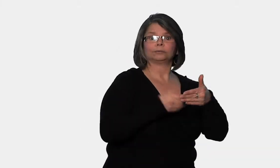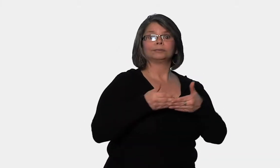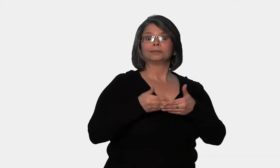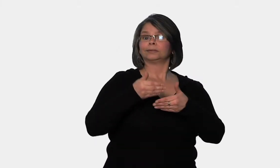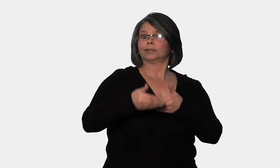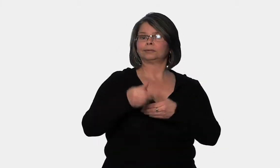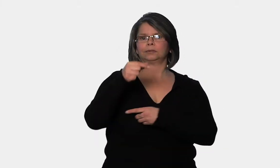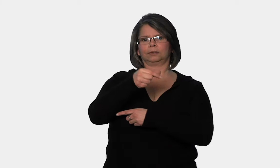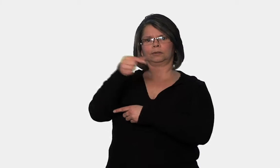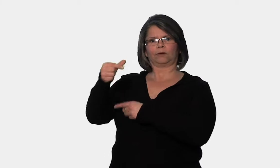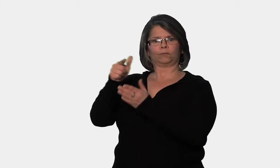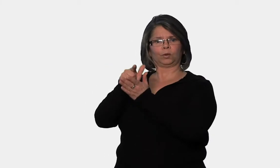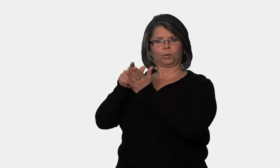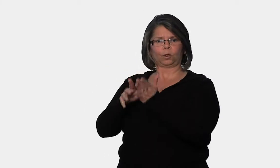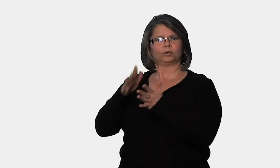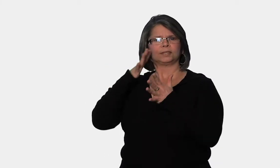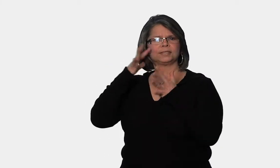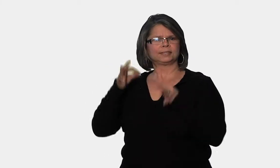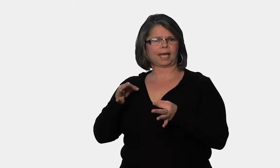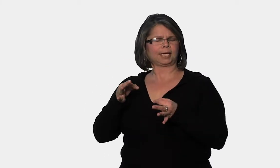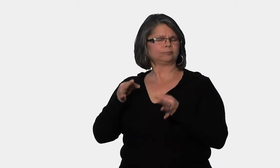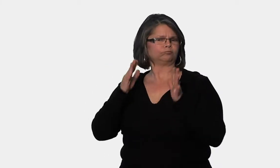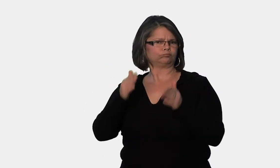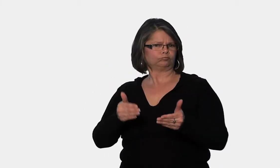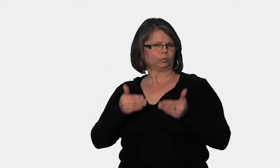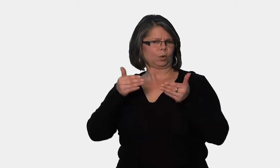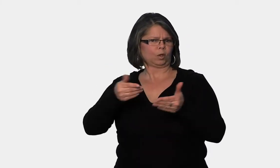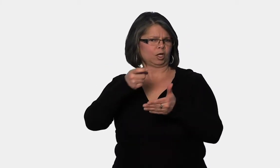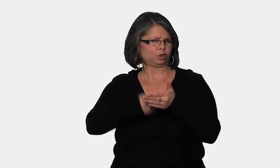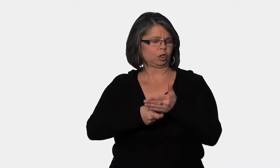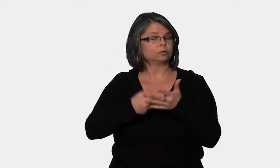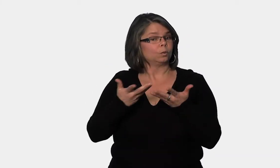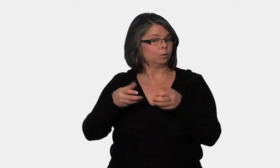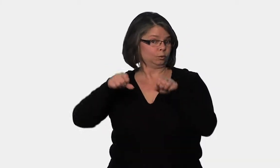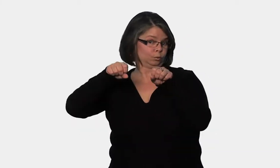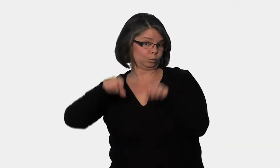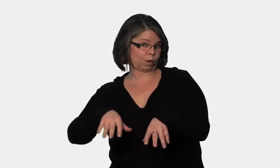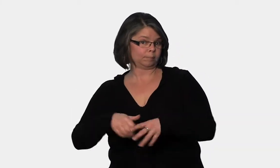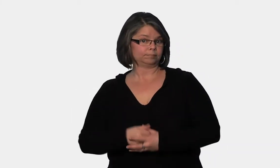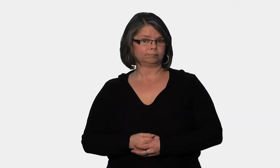the Crown Counsel decides whether to proceed with the charge.